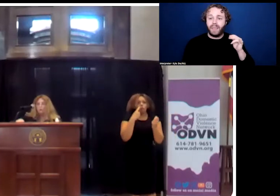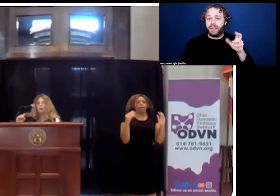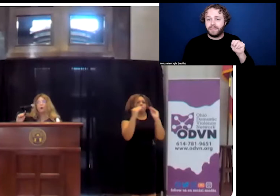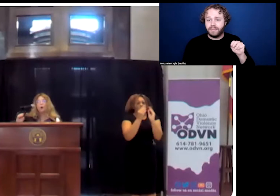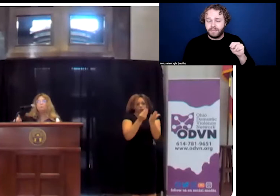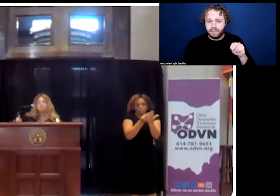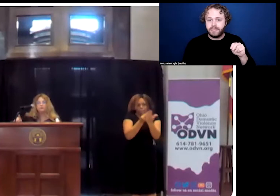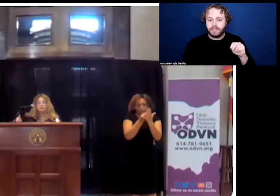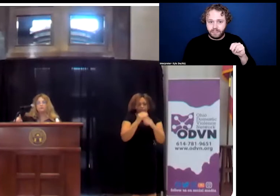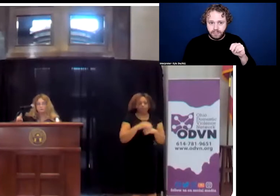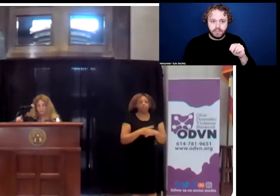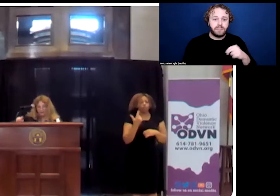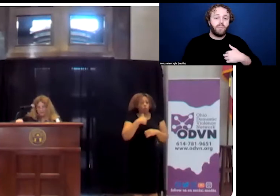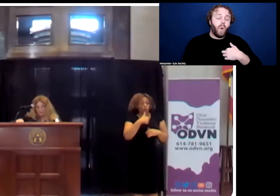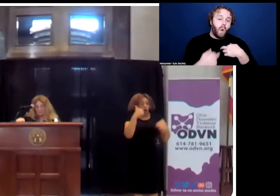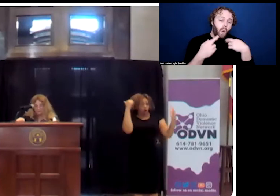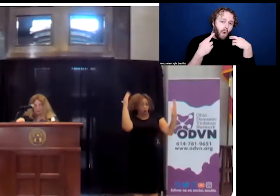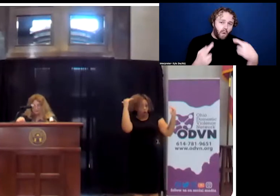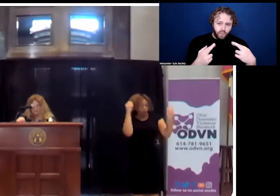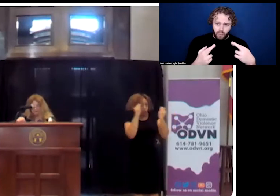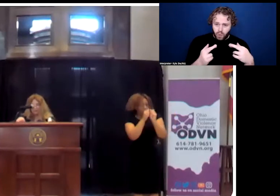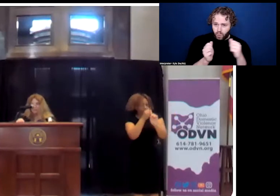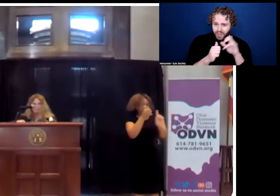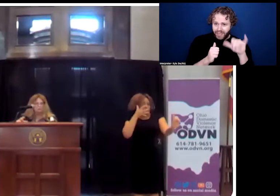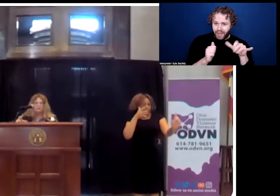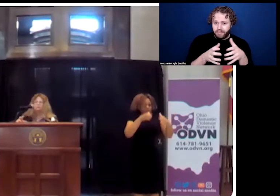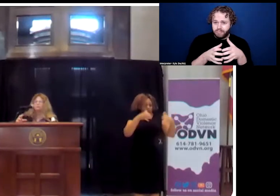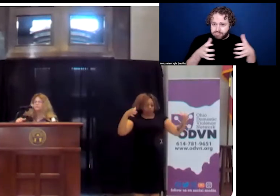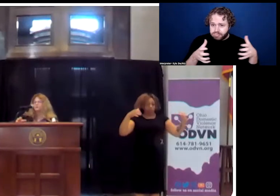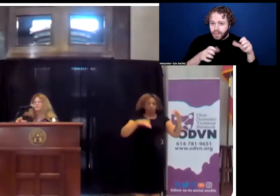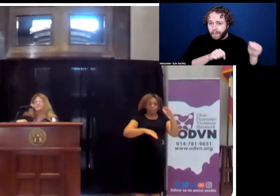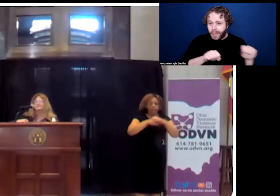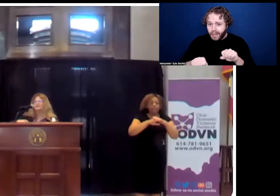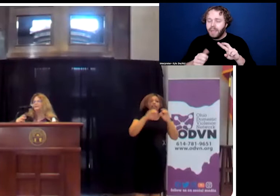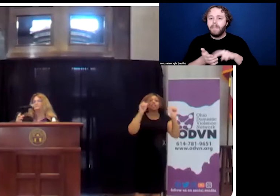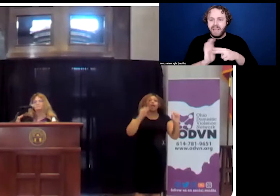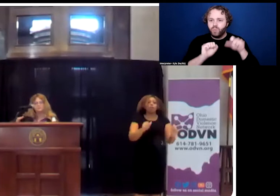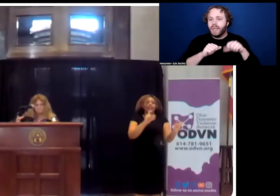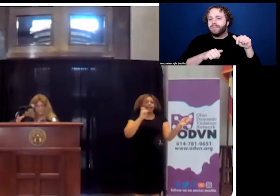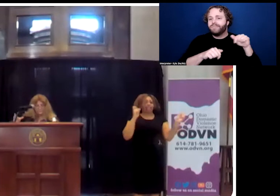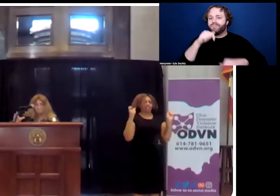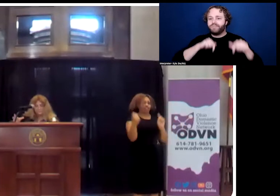We are hopeful with that expanded capacity that we can reverse this inexplicable